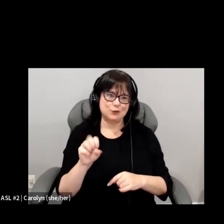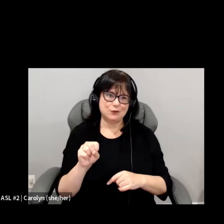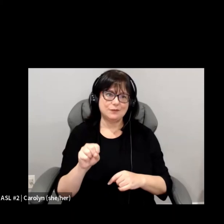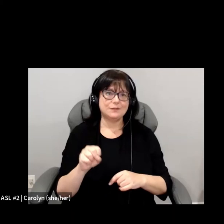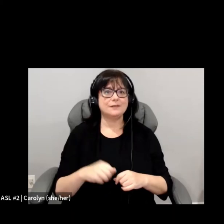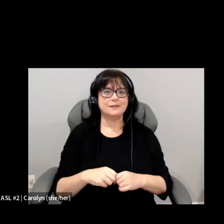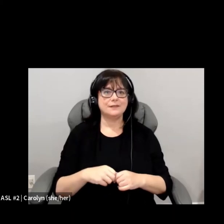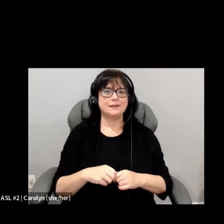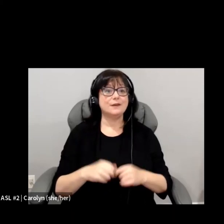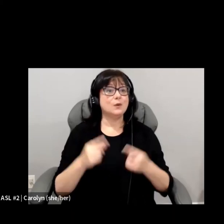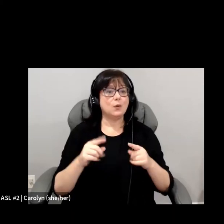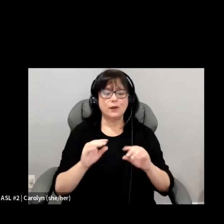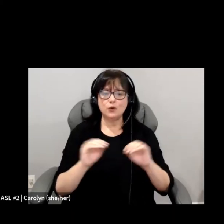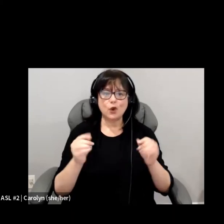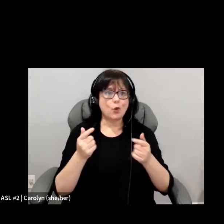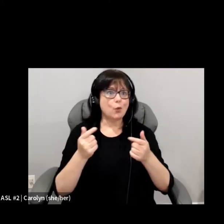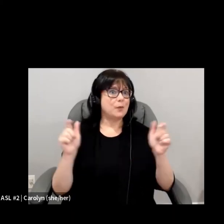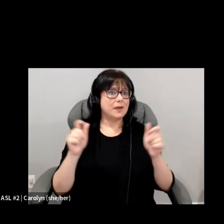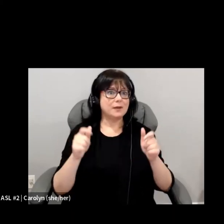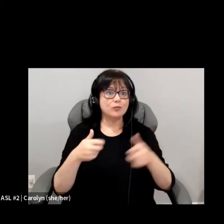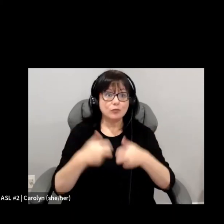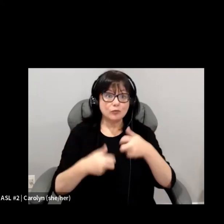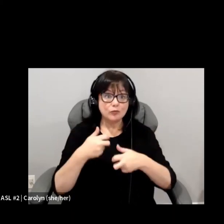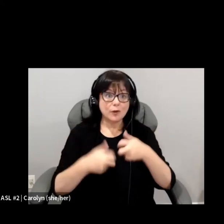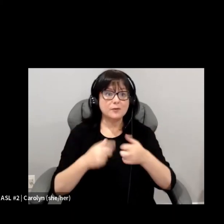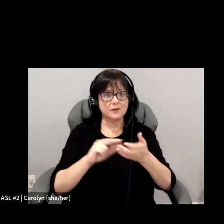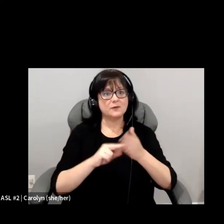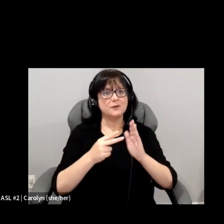THE SHIP IS AS STEADY AS SHE GOES.